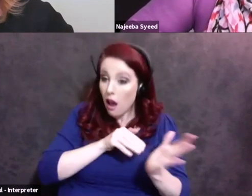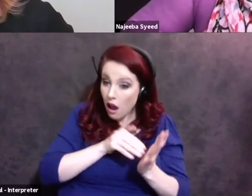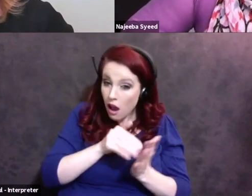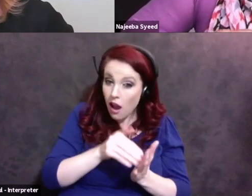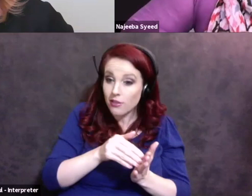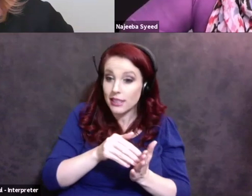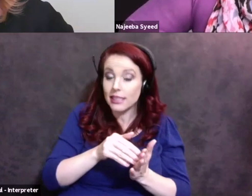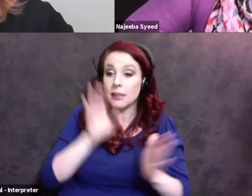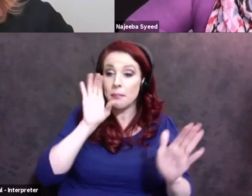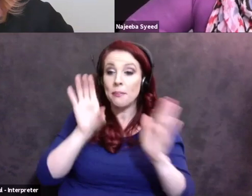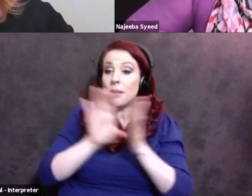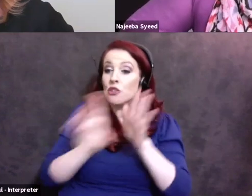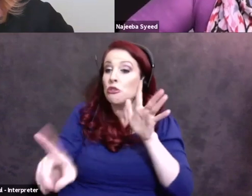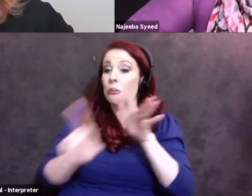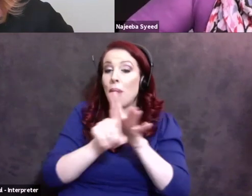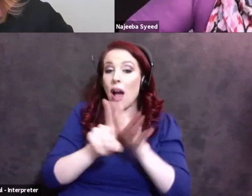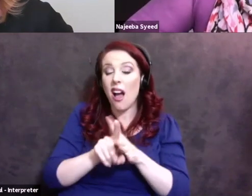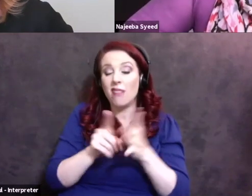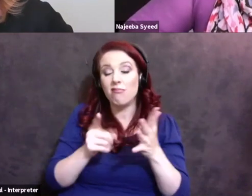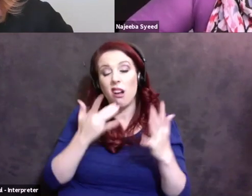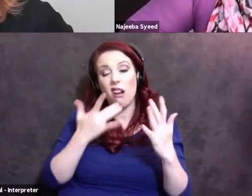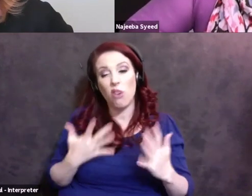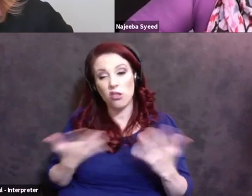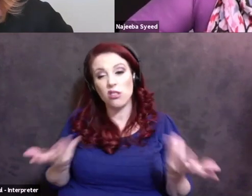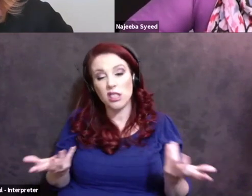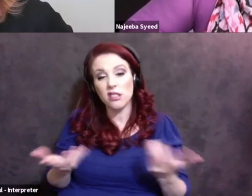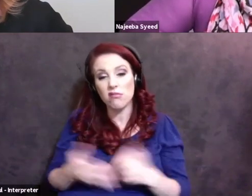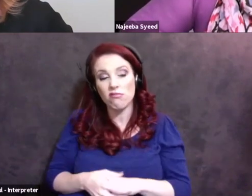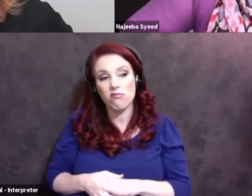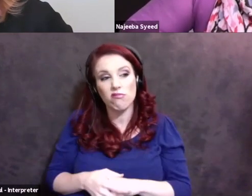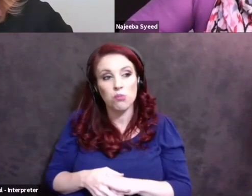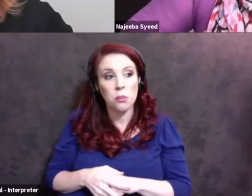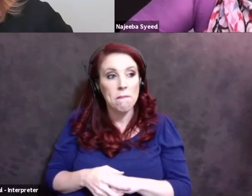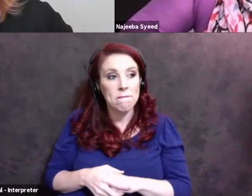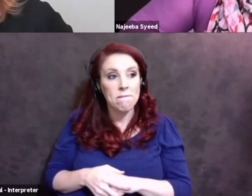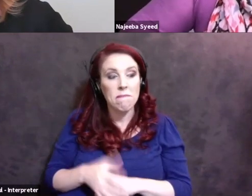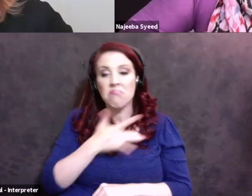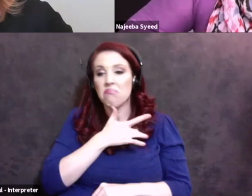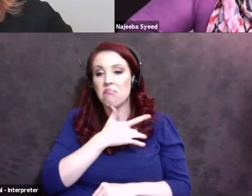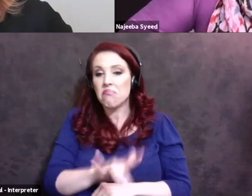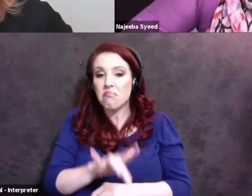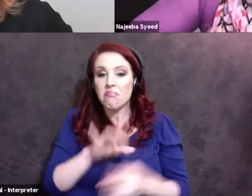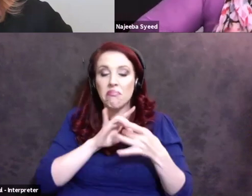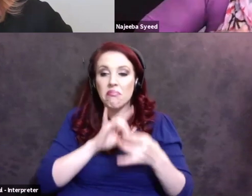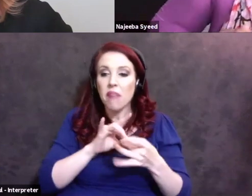that are conjured up, unfortunately, are often very associations with violence, associations